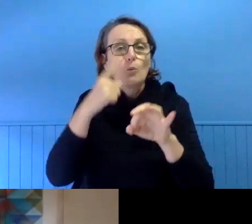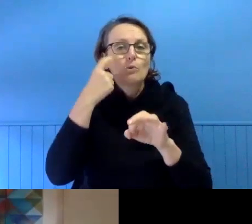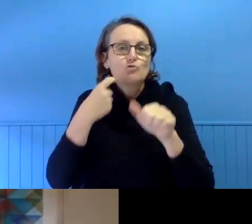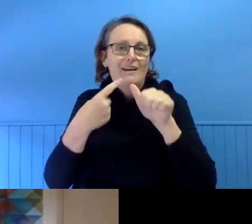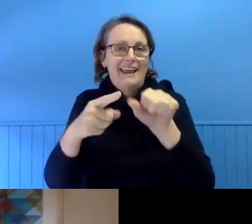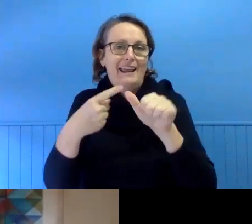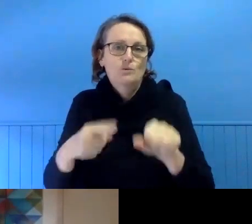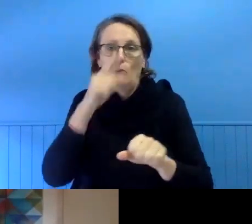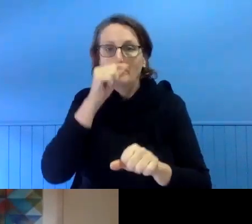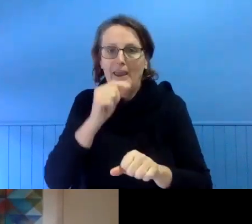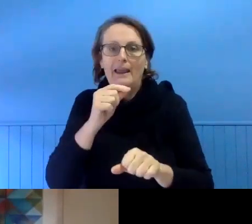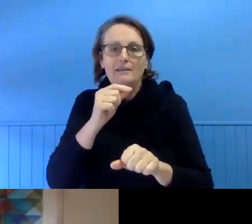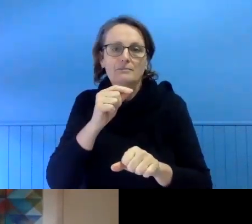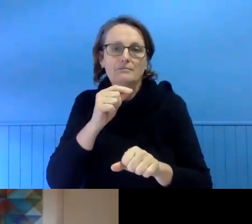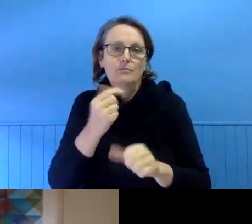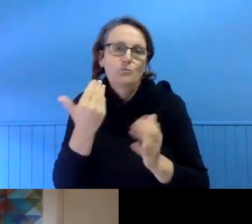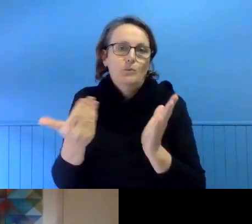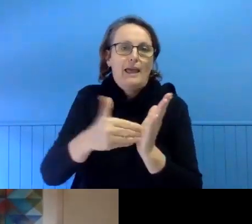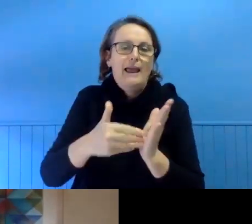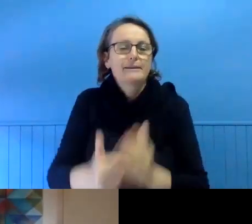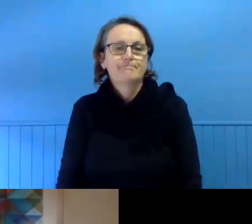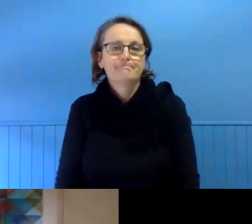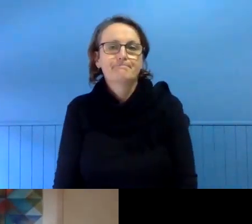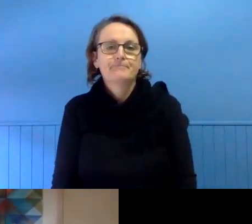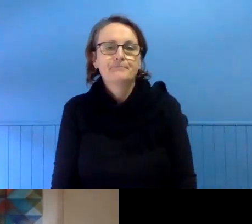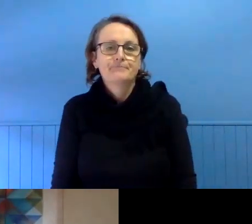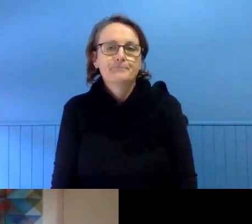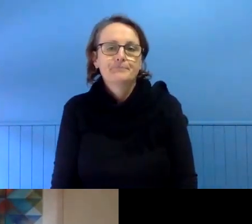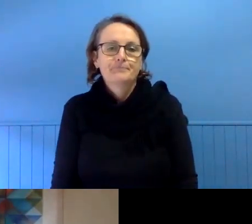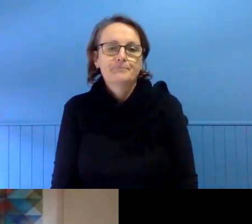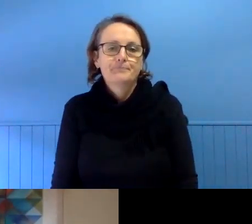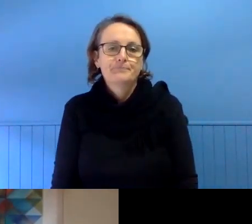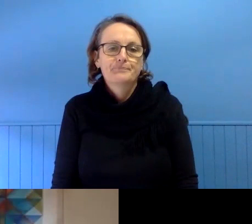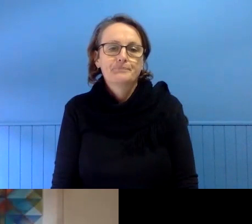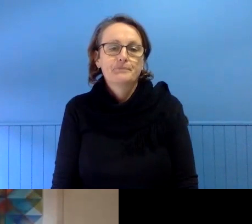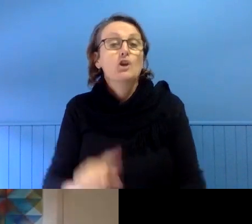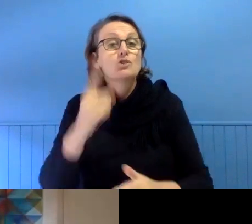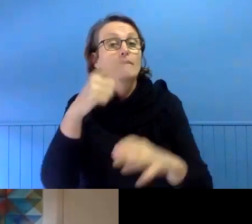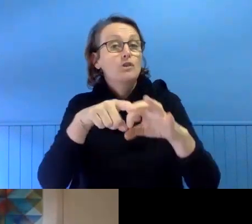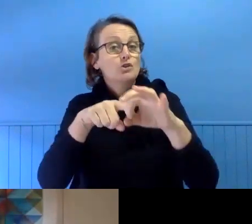Add them to the Q&A box at the bottom of the screen. The first one, Elly, if